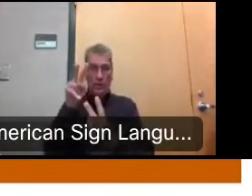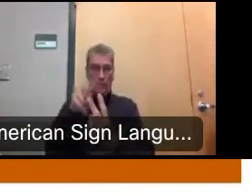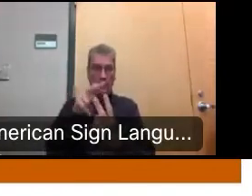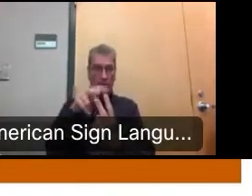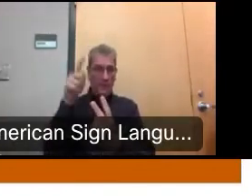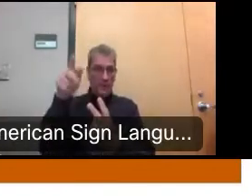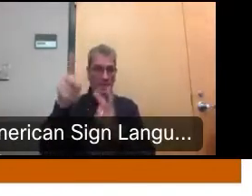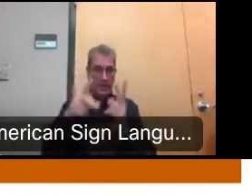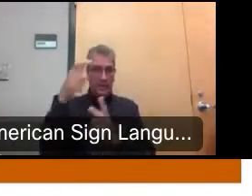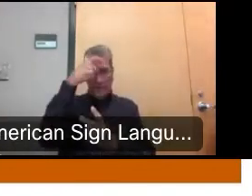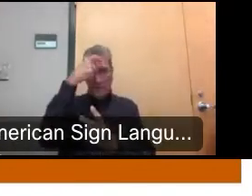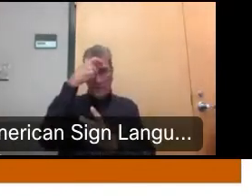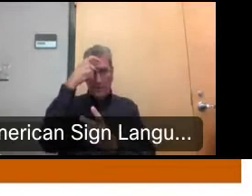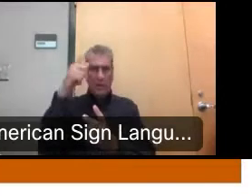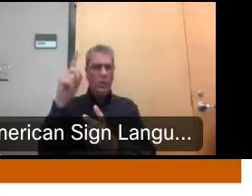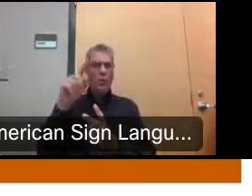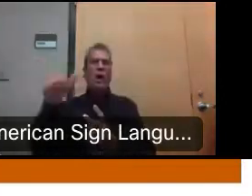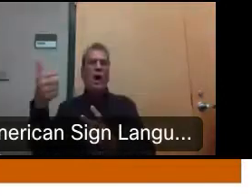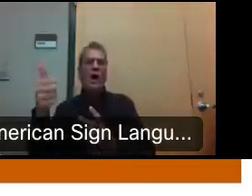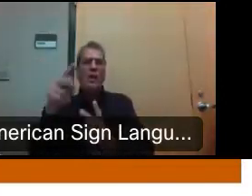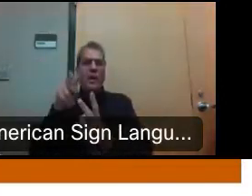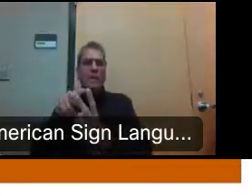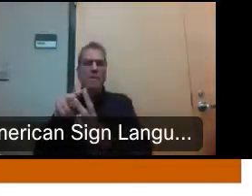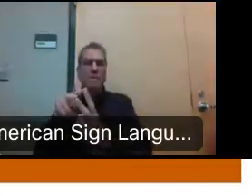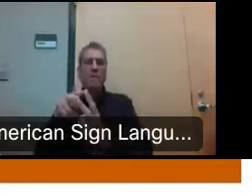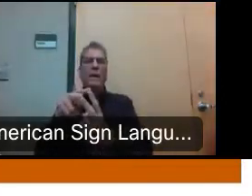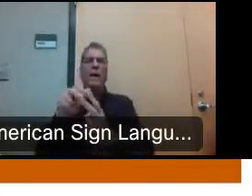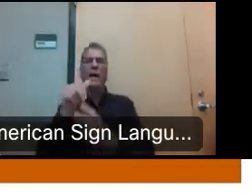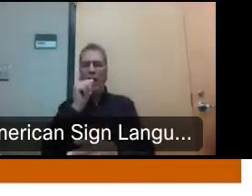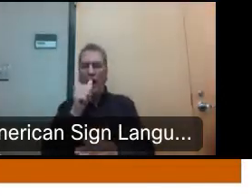what are other classic pairs. So, peanut butter and jelly, I'll tell you,